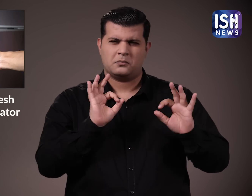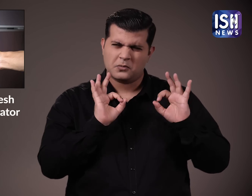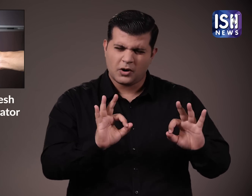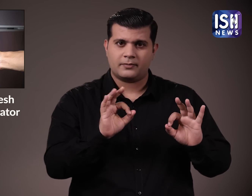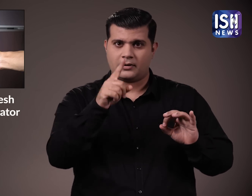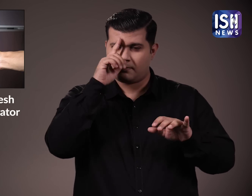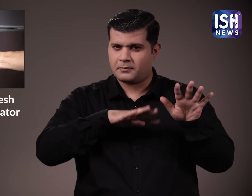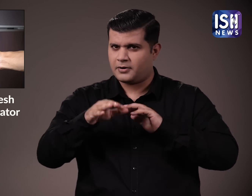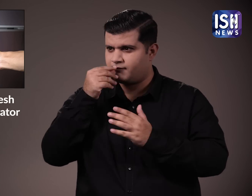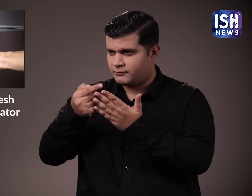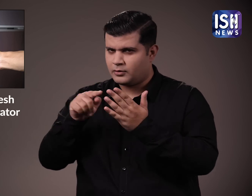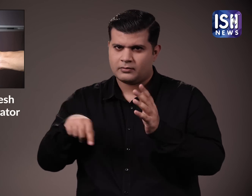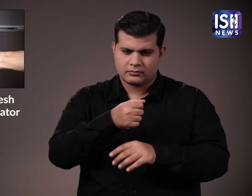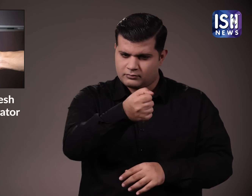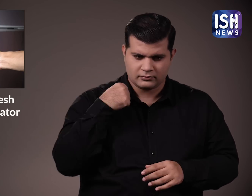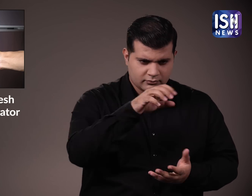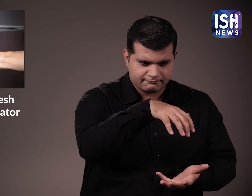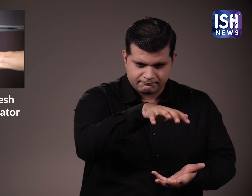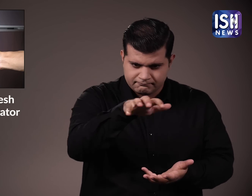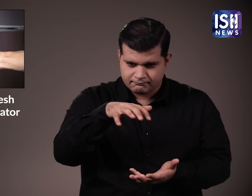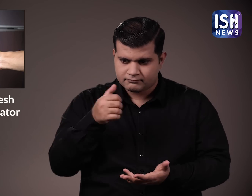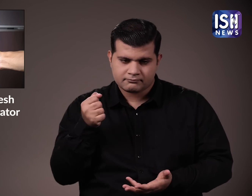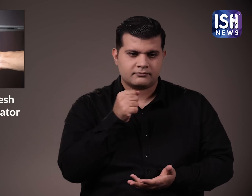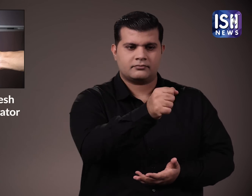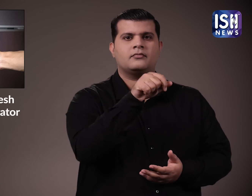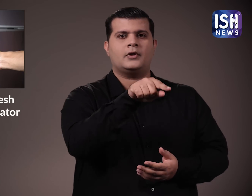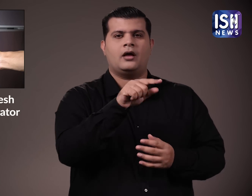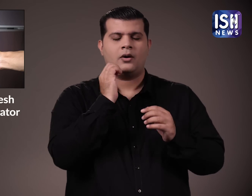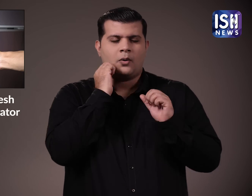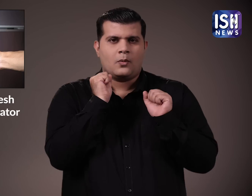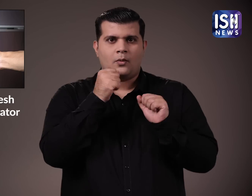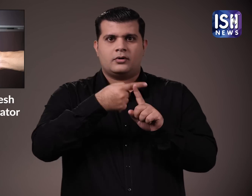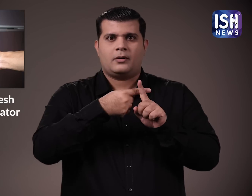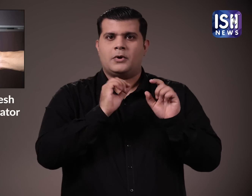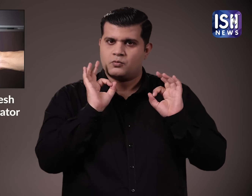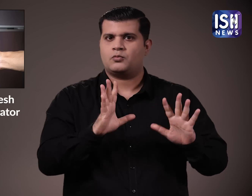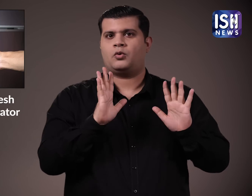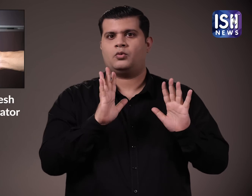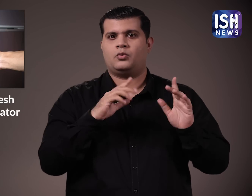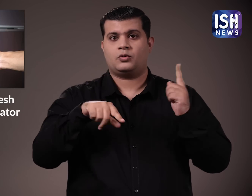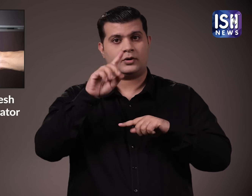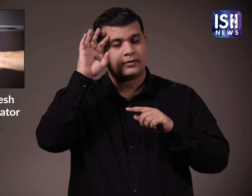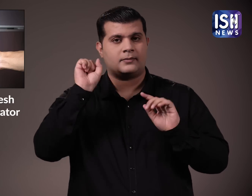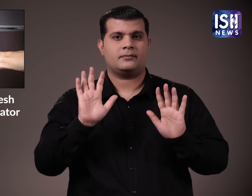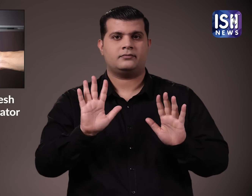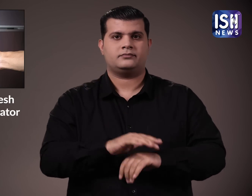Plan whatever you need from the fridge and remove it all at once to maintain the cooling.